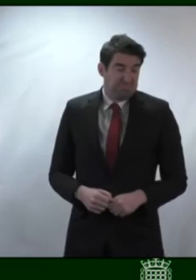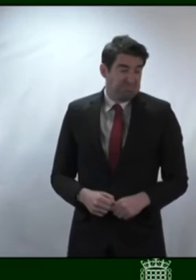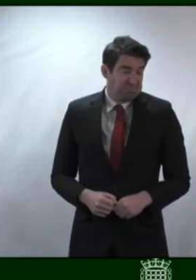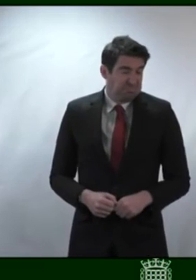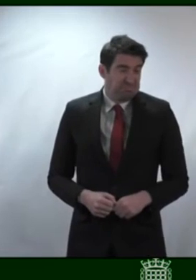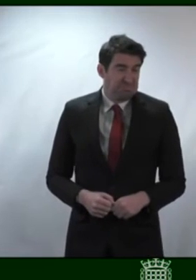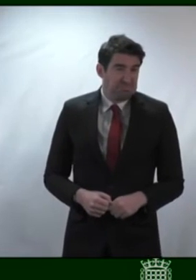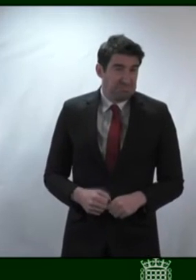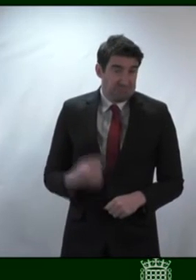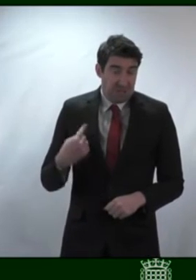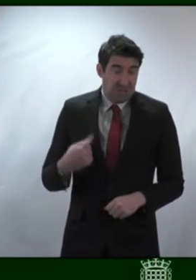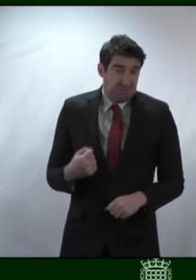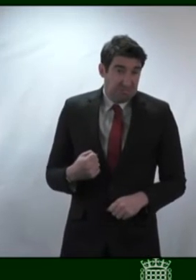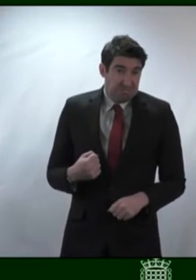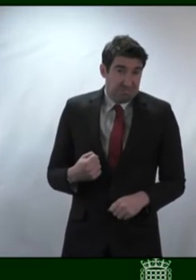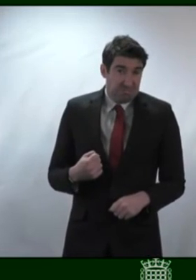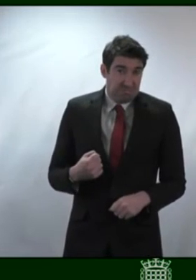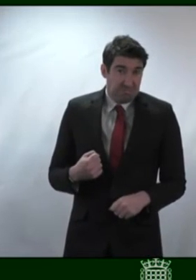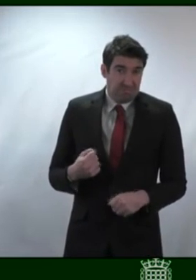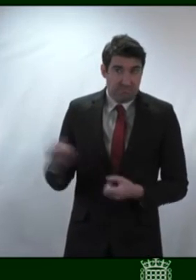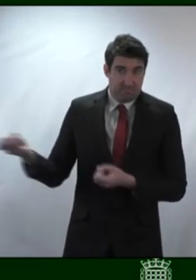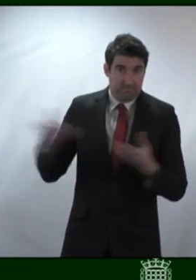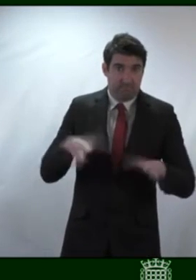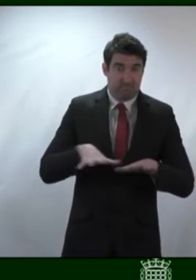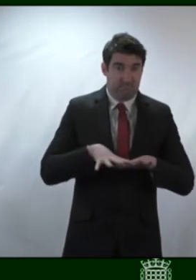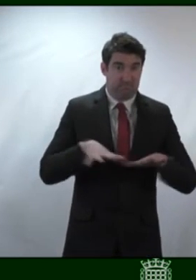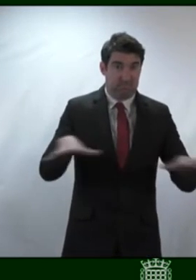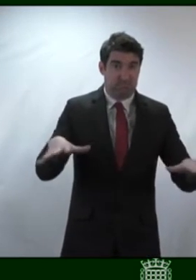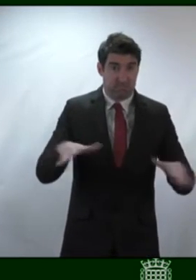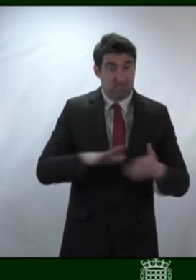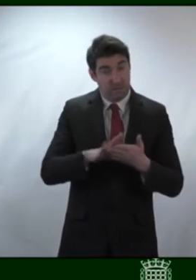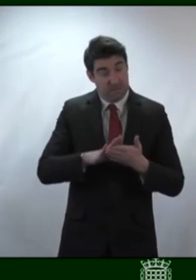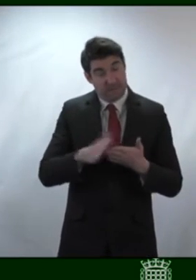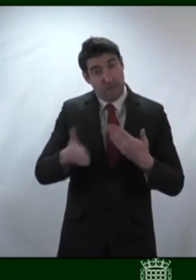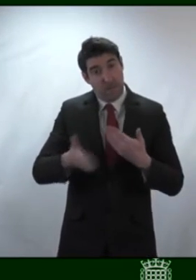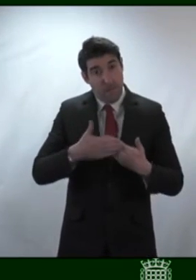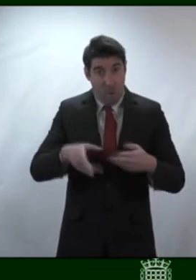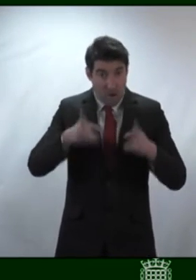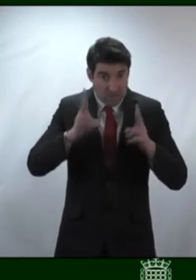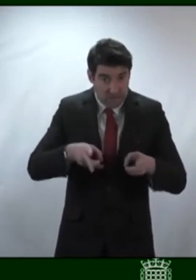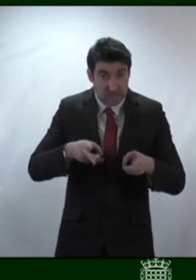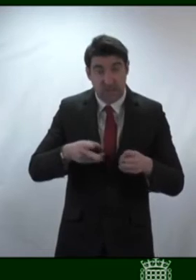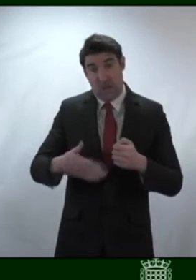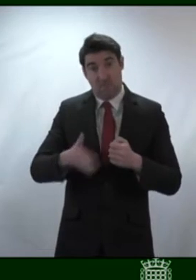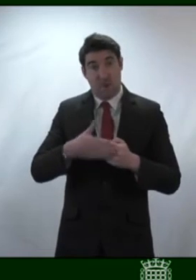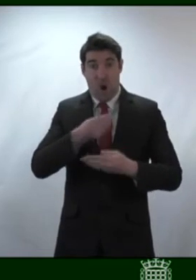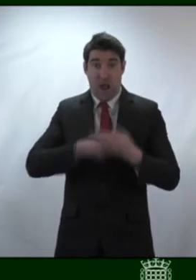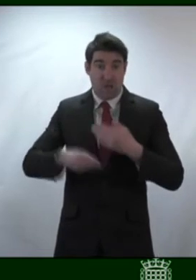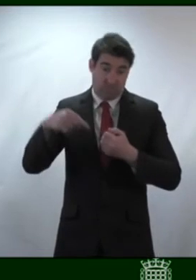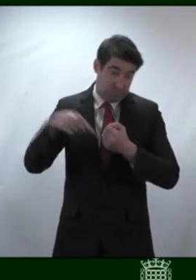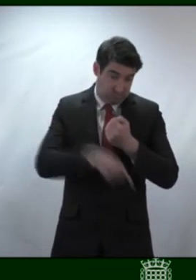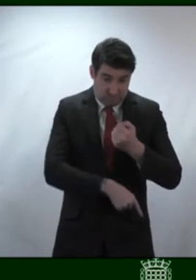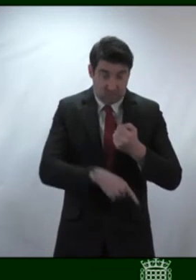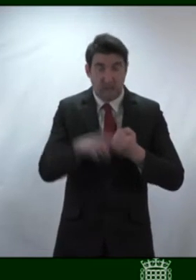a longer lockdown, and deeper economic damage? >> The Prime Minister